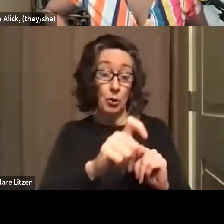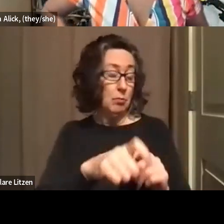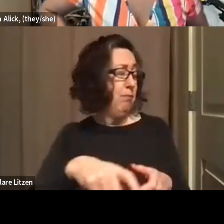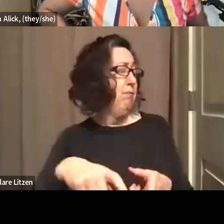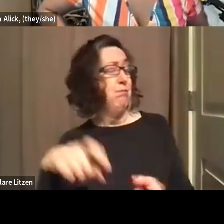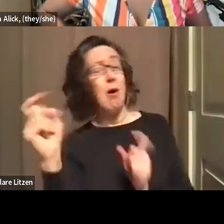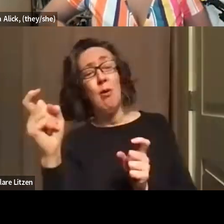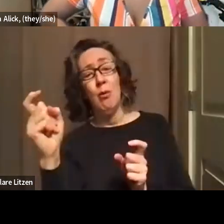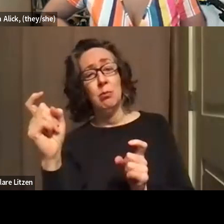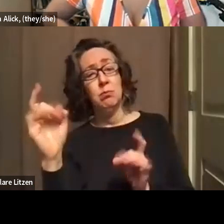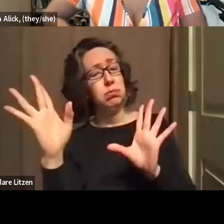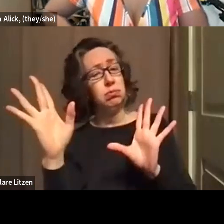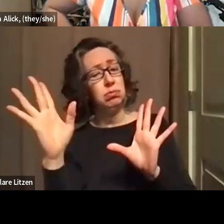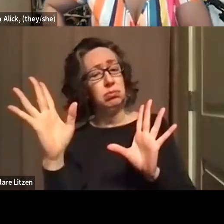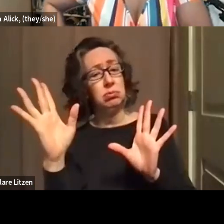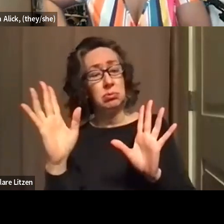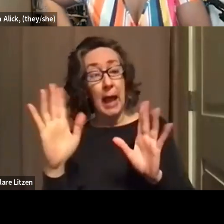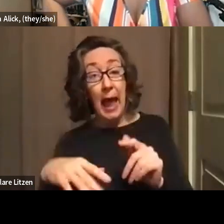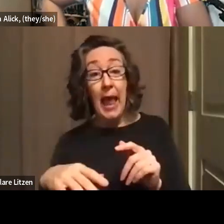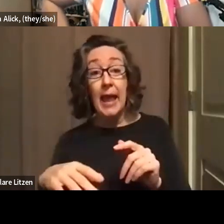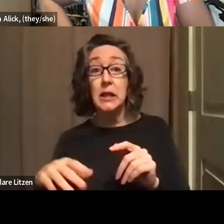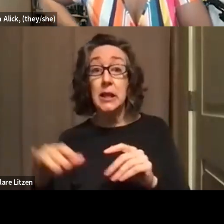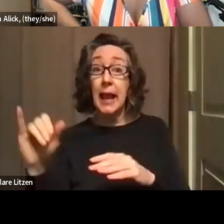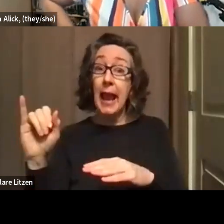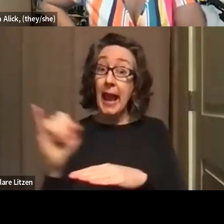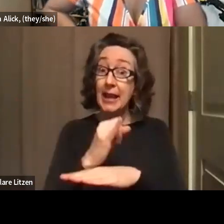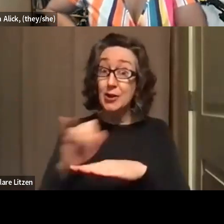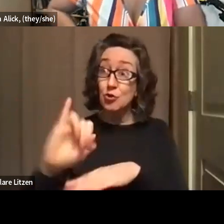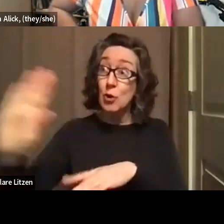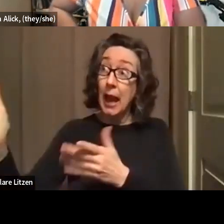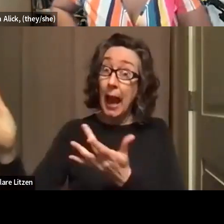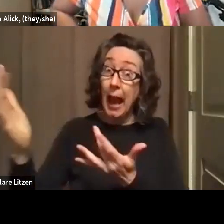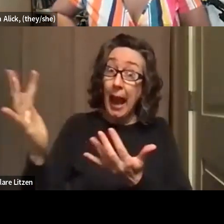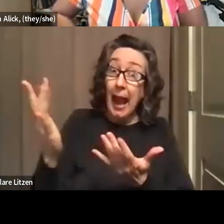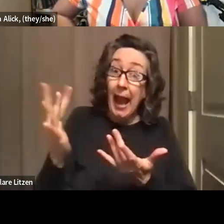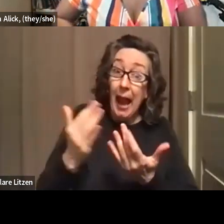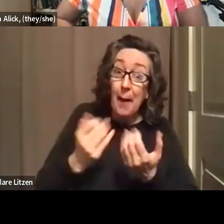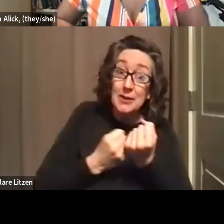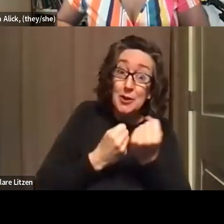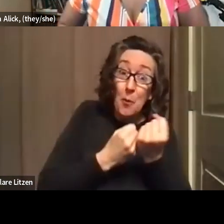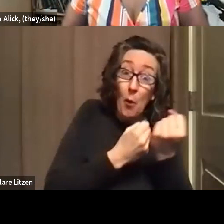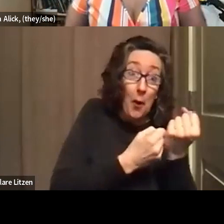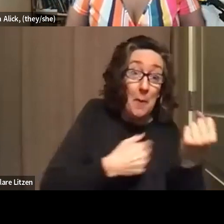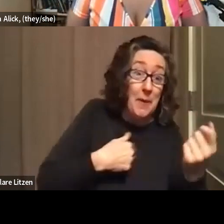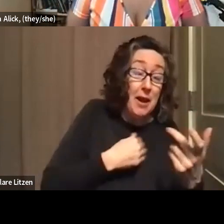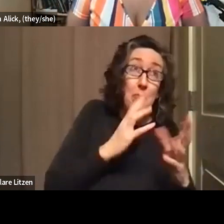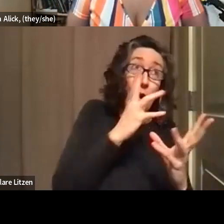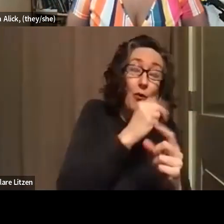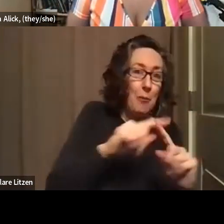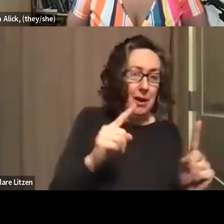And the industry showed up in a beautiful way that I didn't know about until I got well